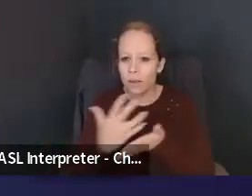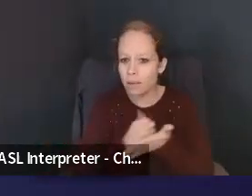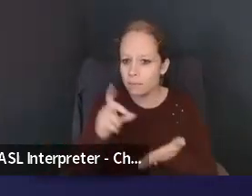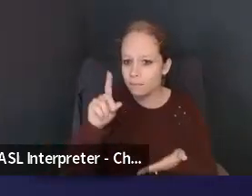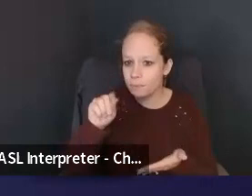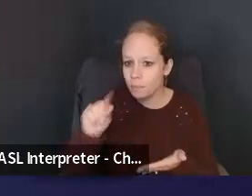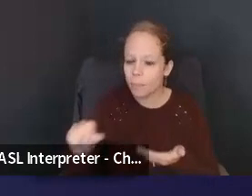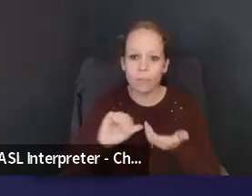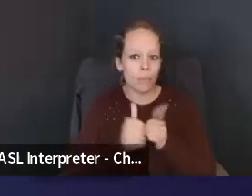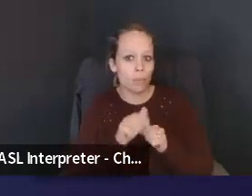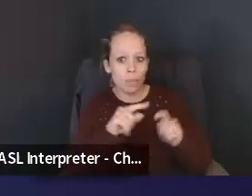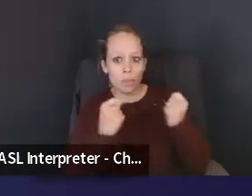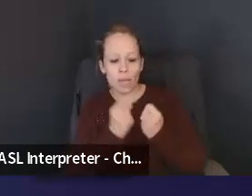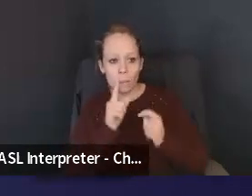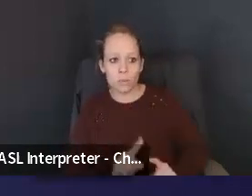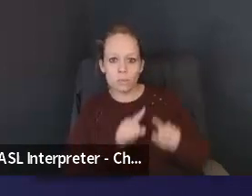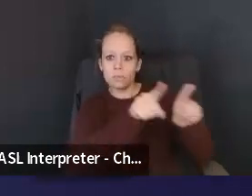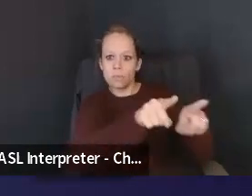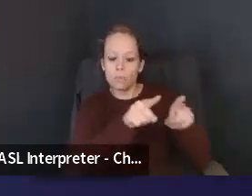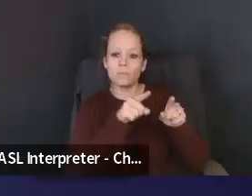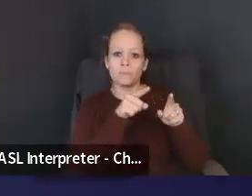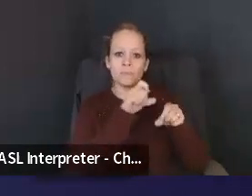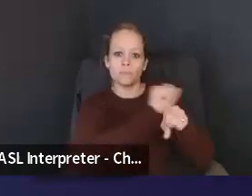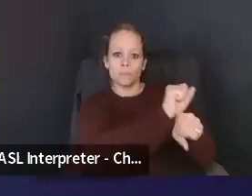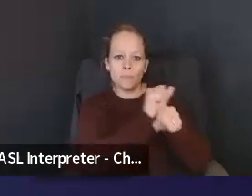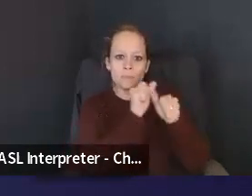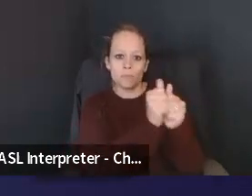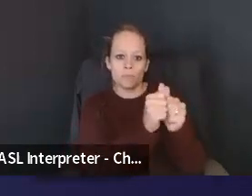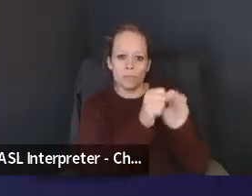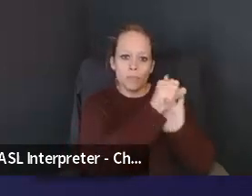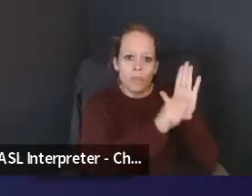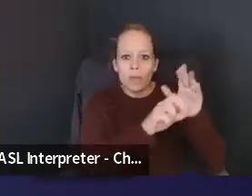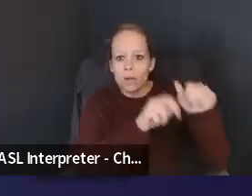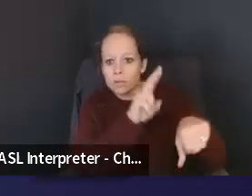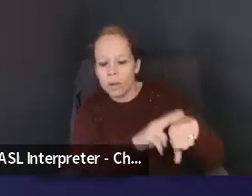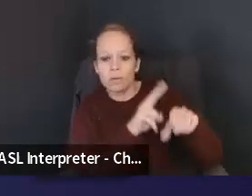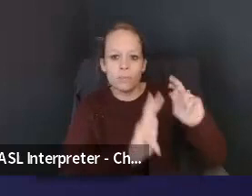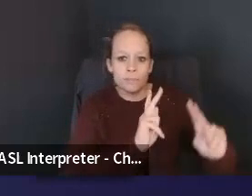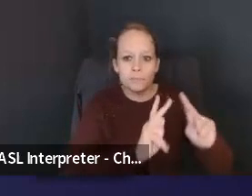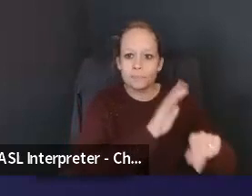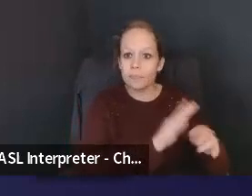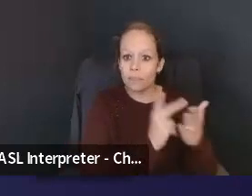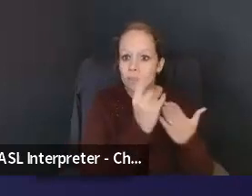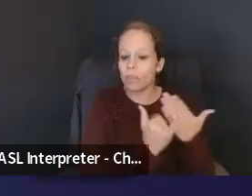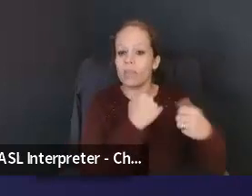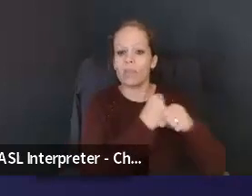go out there and work with the state and national players on the project to make sure that whatever